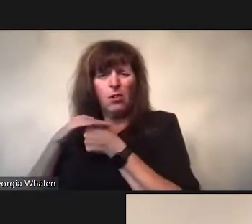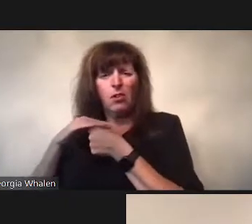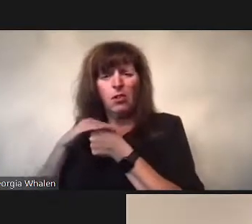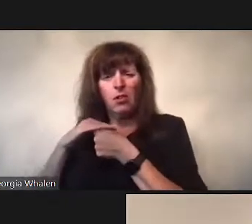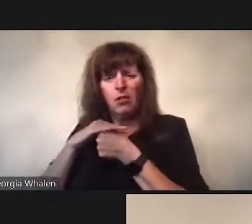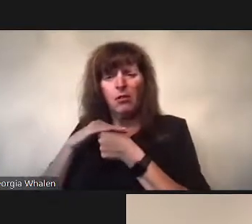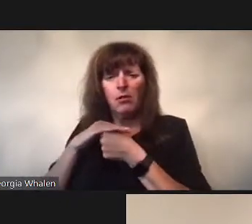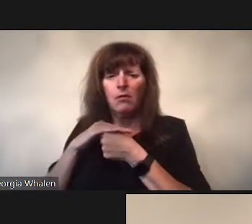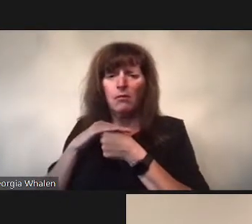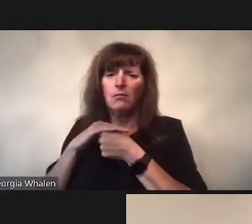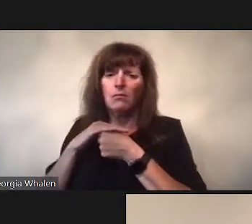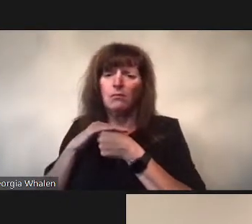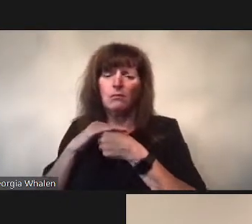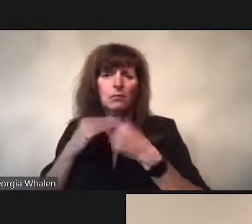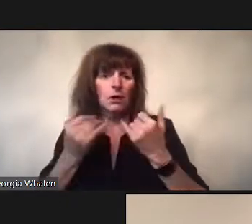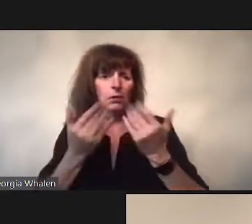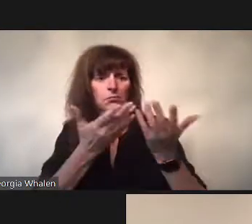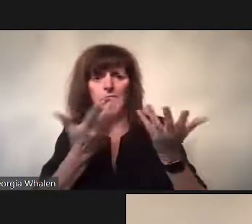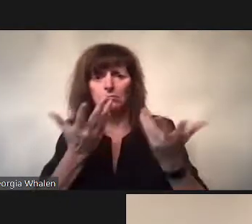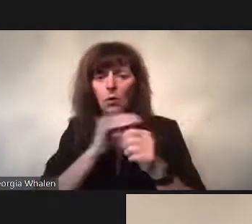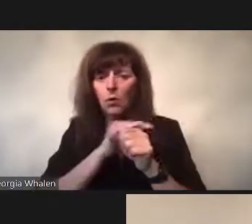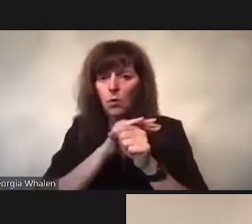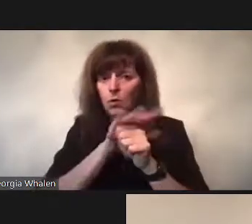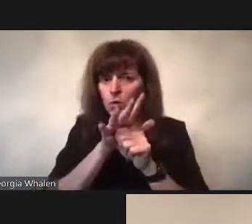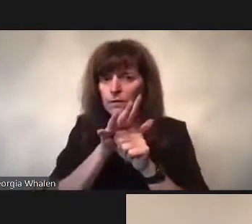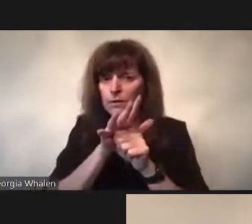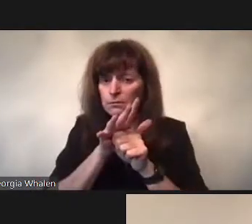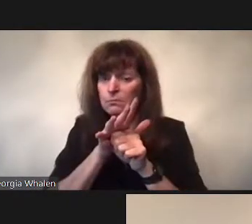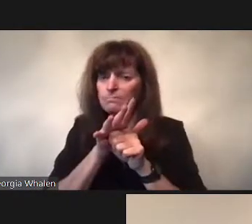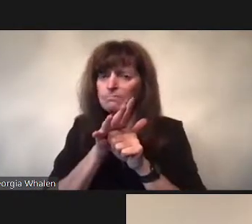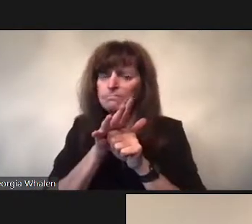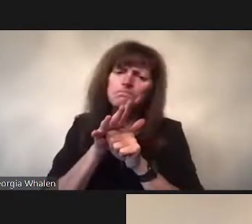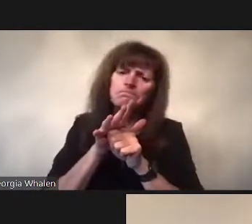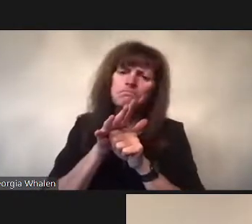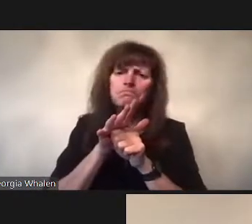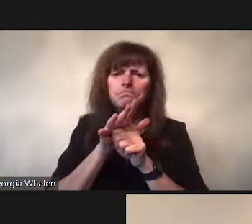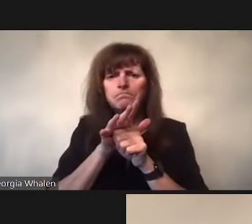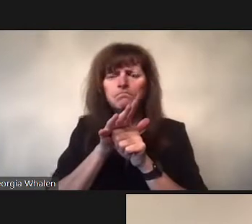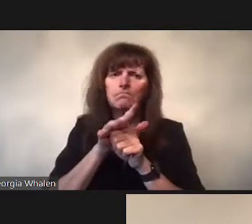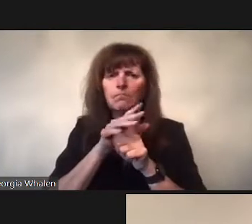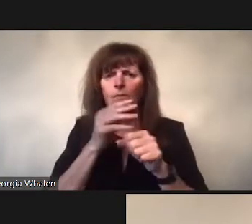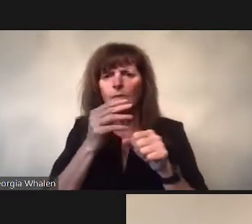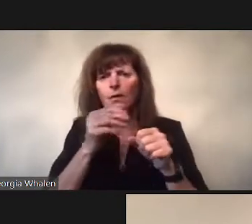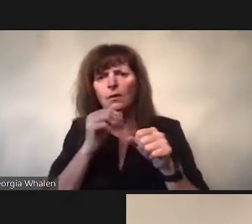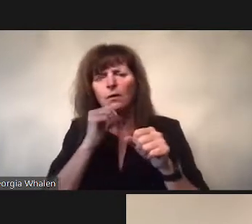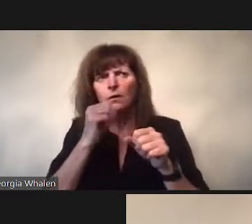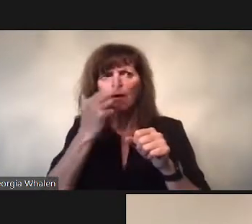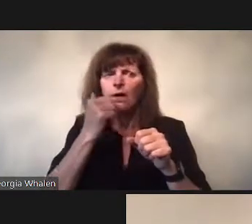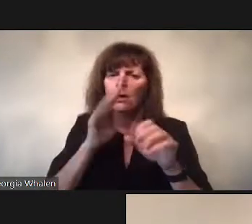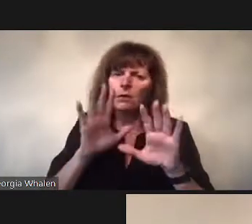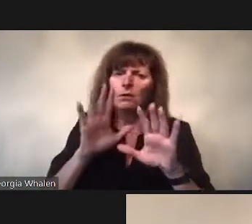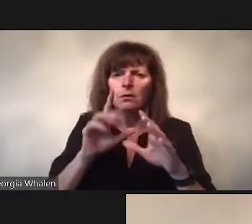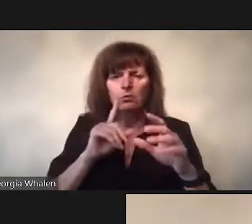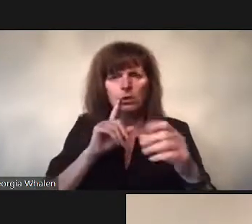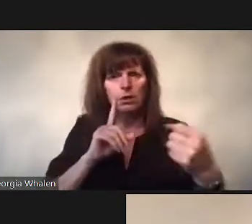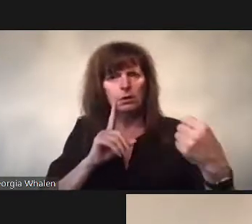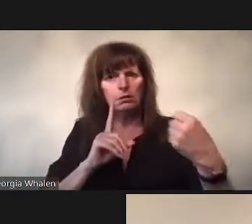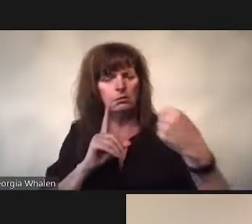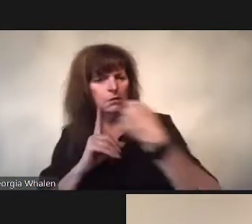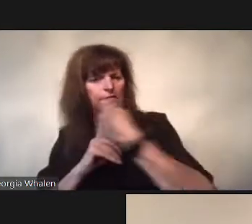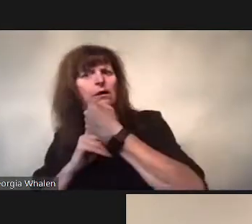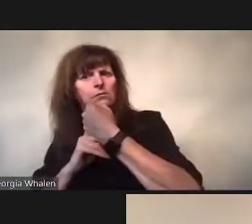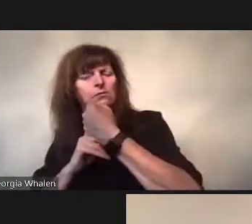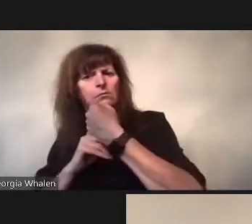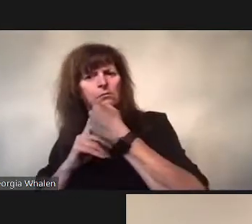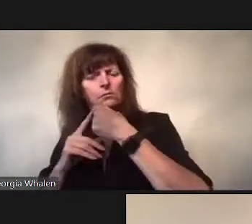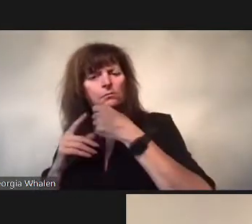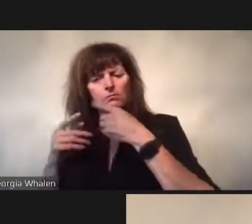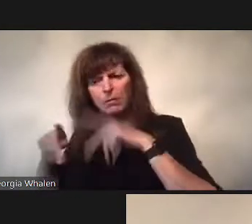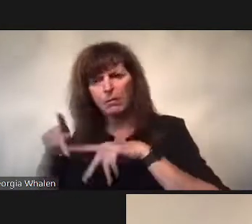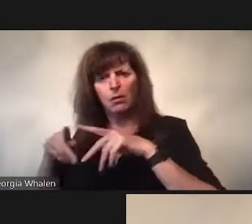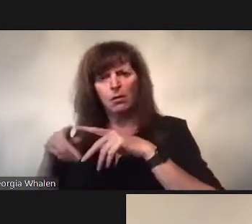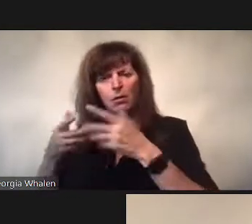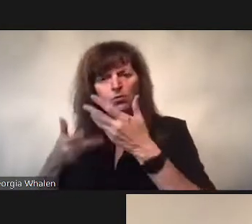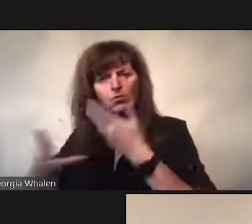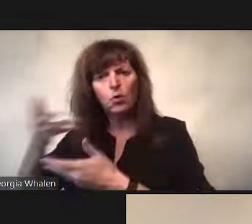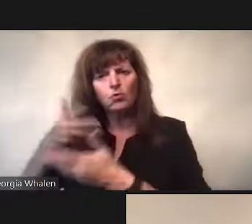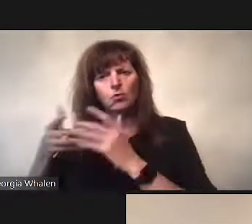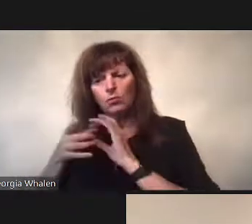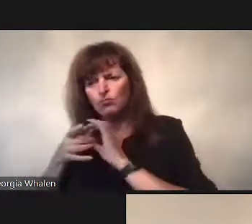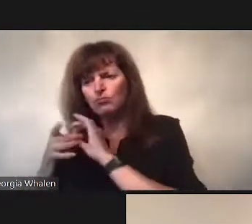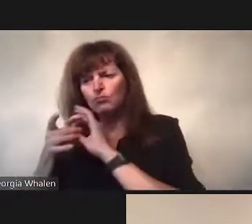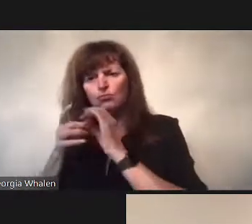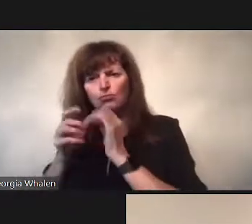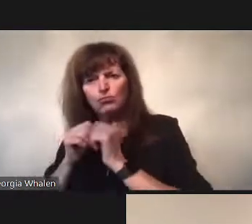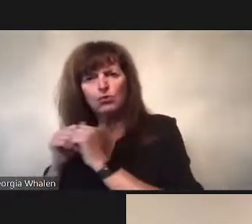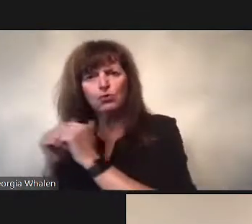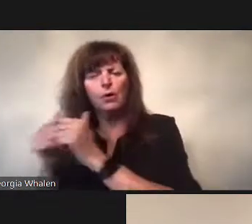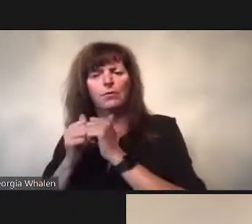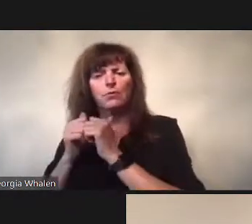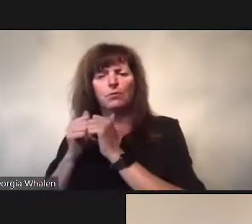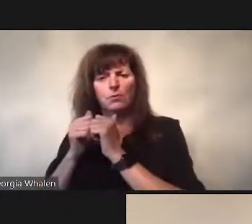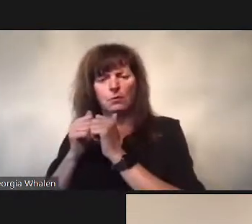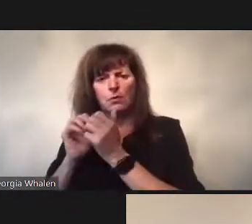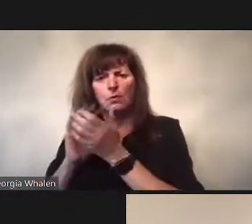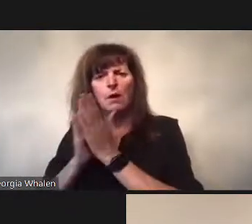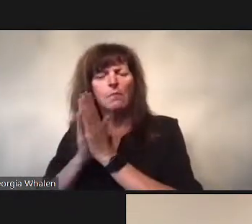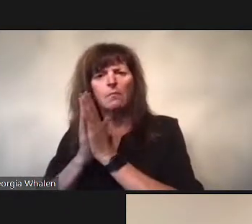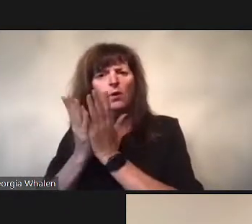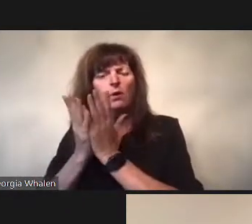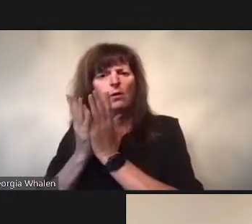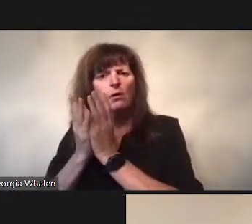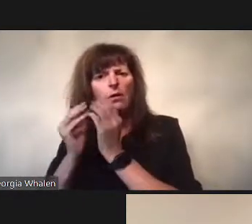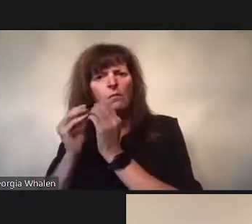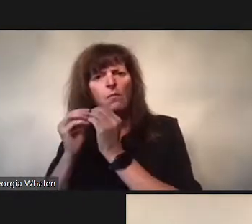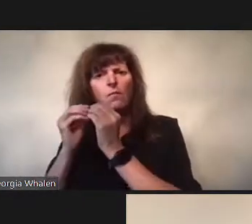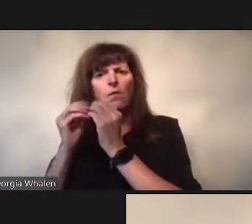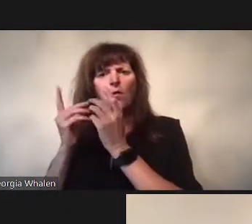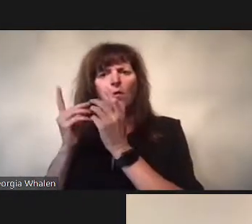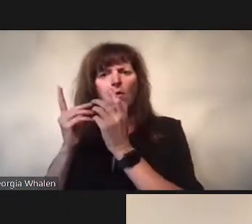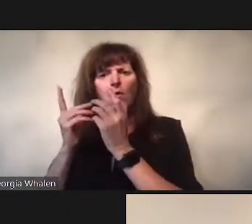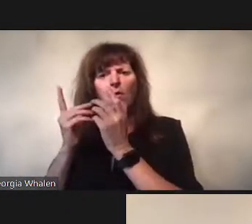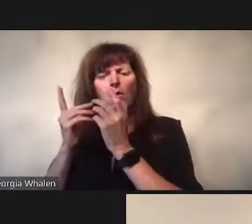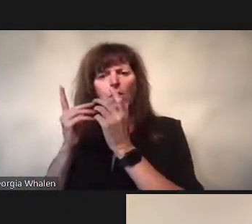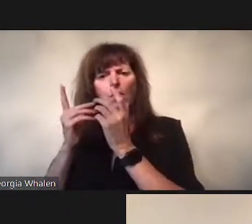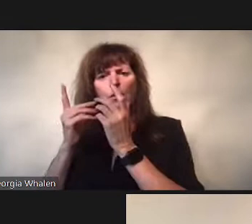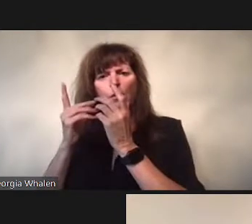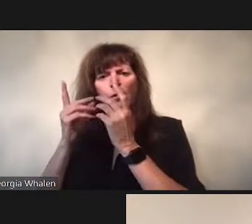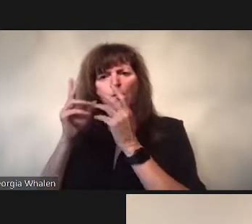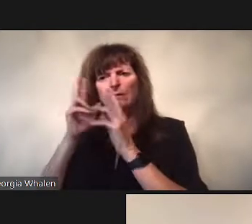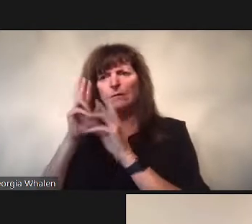I’ve been in Helsinki, the Finiish context.